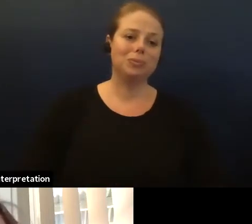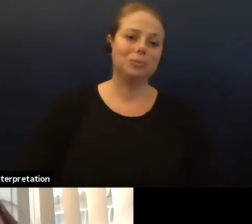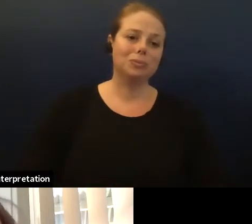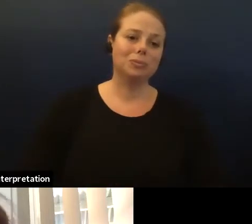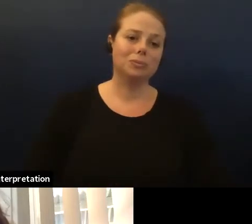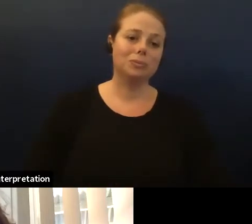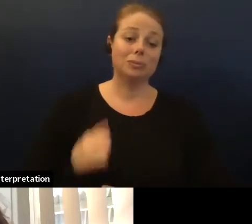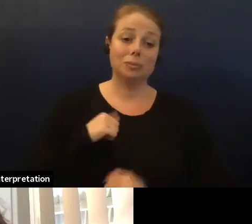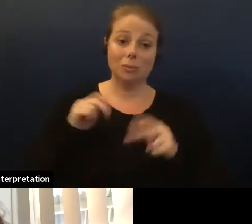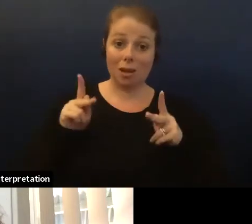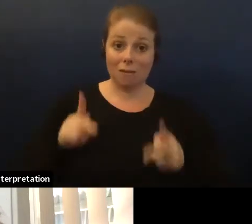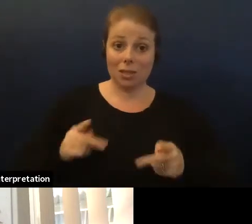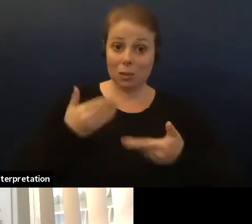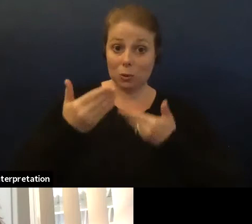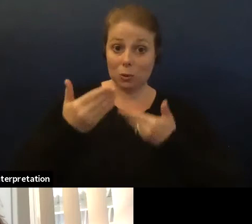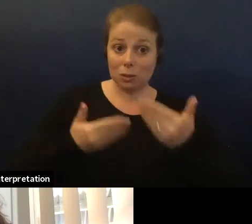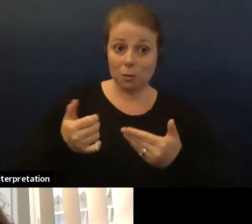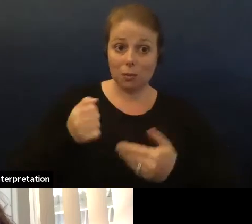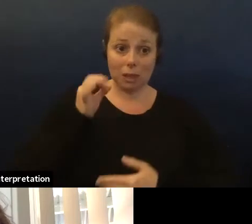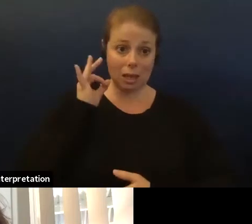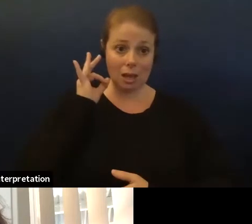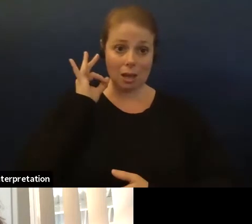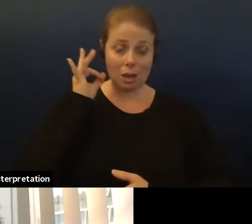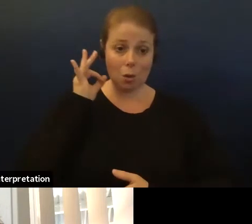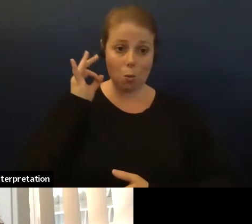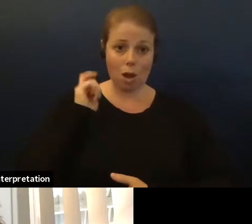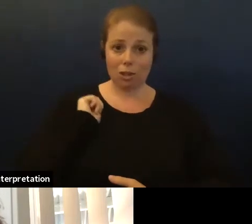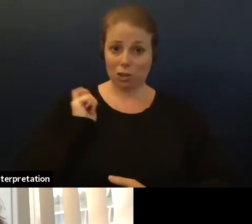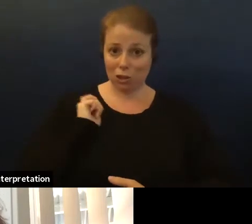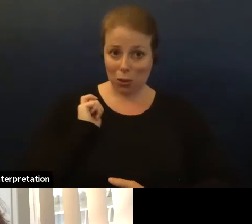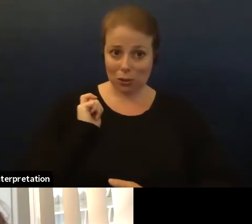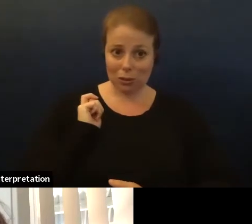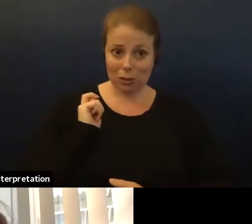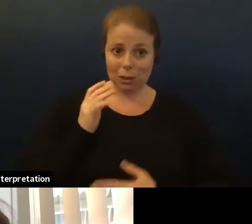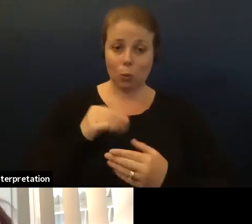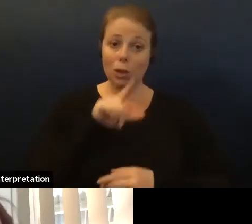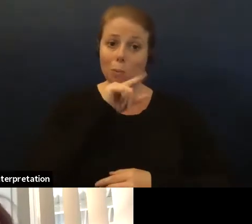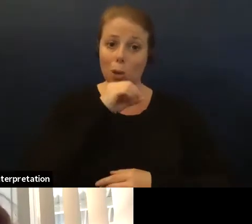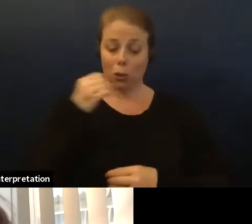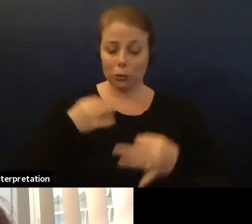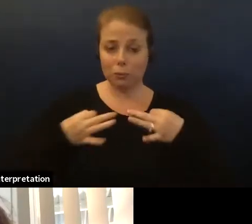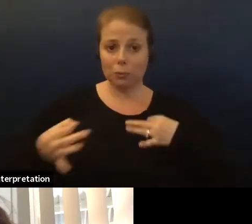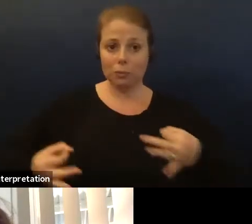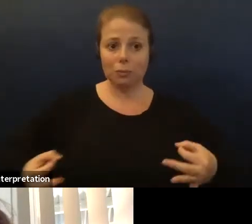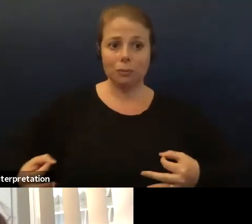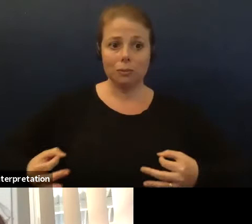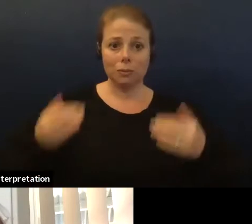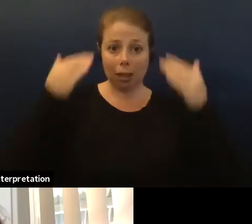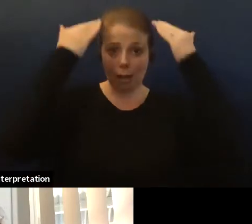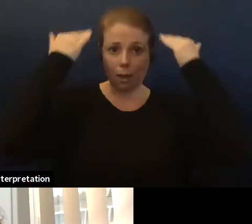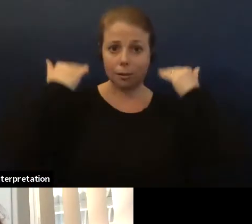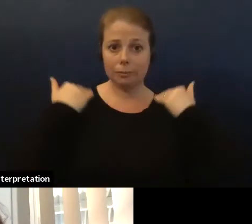a white shirt on with birds on it, shoulder length hair and the background behind me is